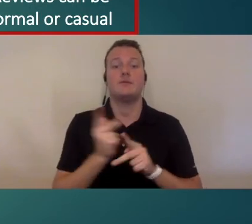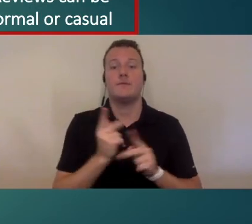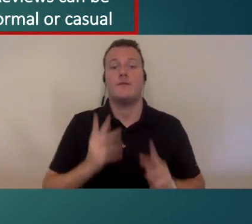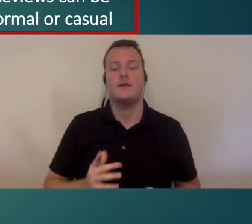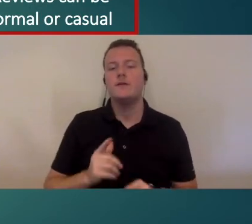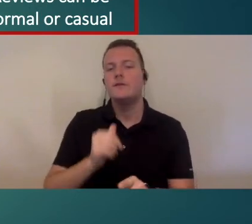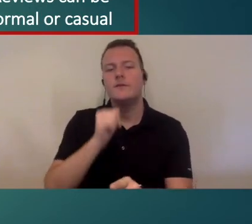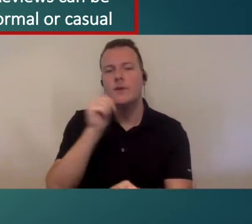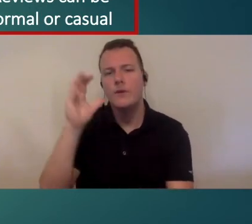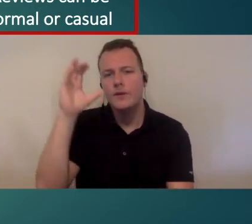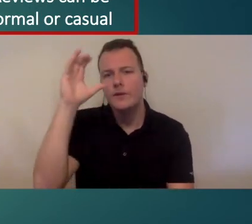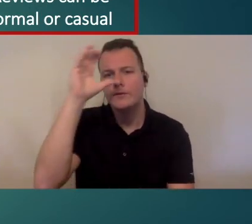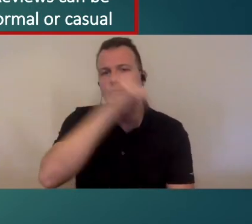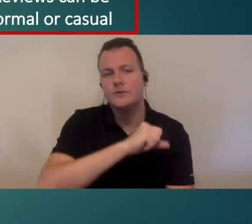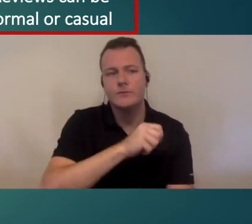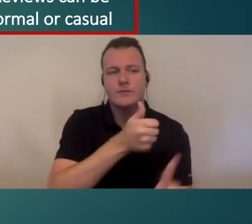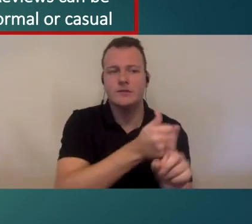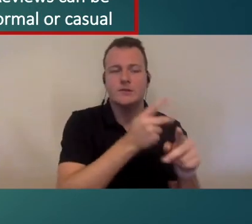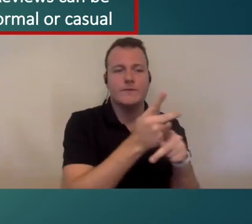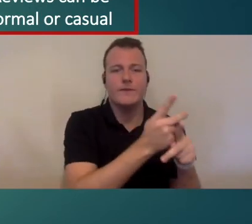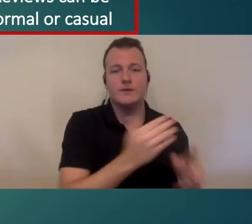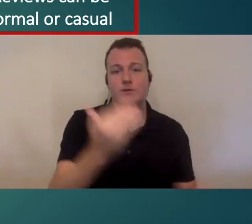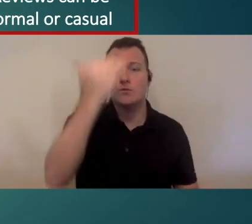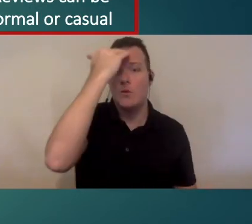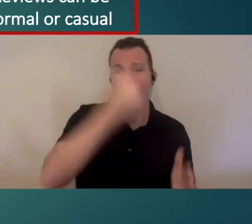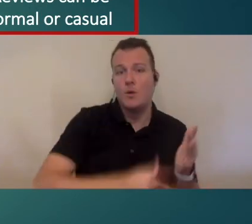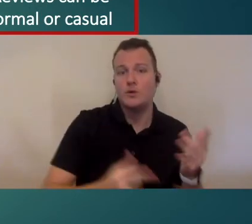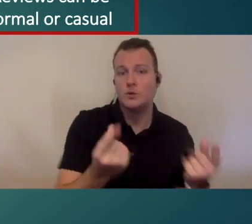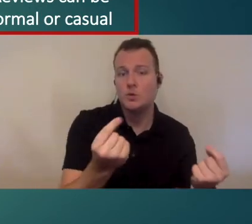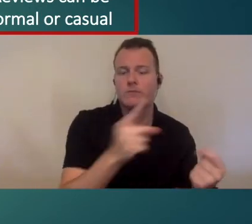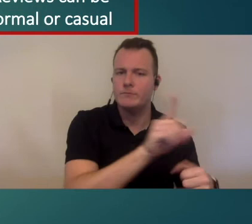supervisor knows what you're doing. They're very busy, they're concentrated